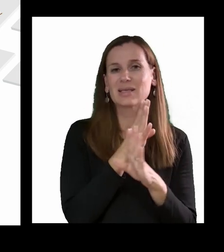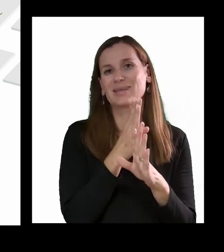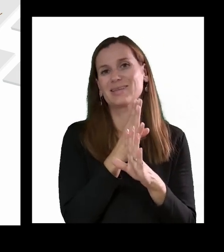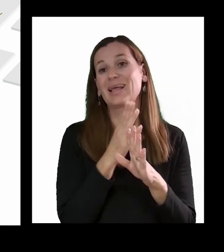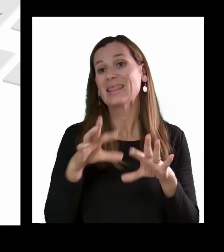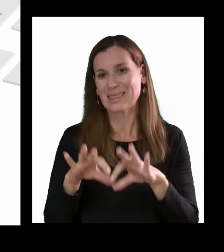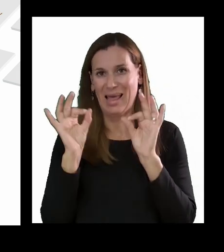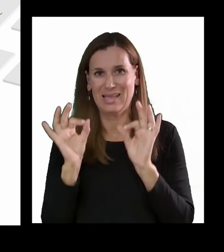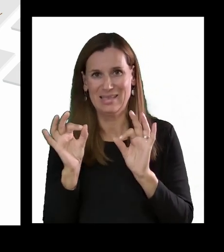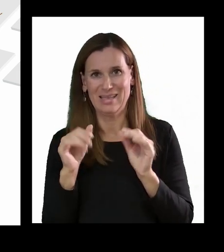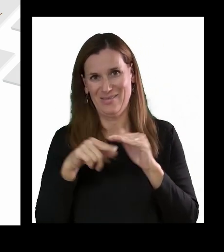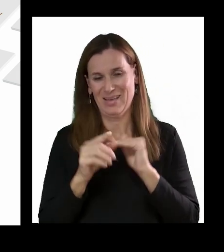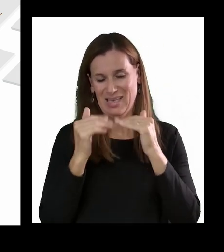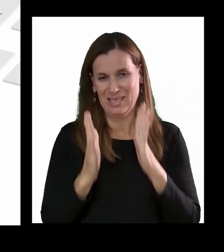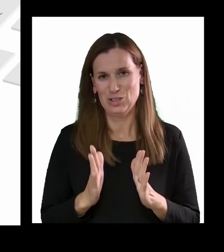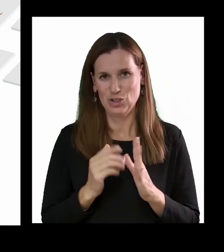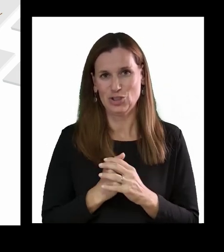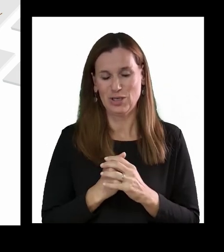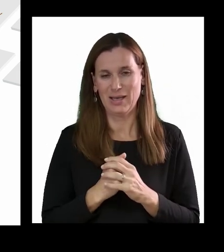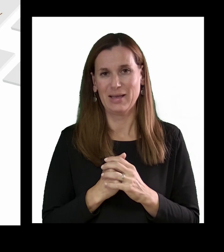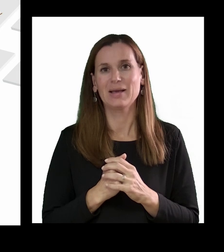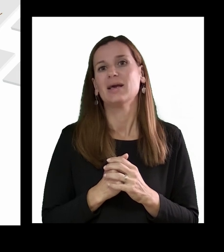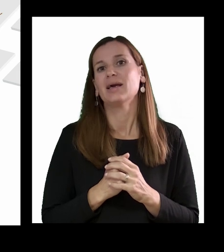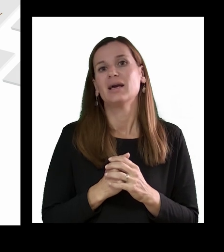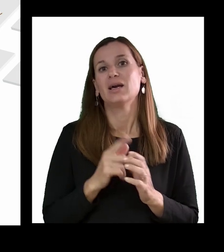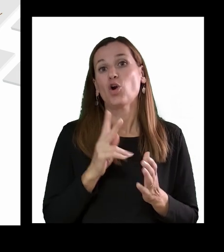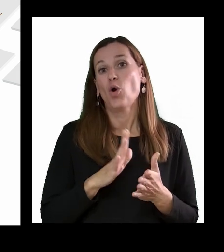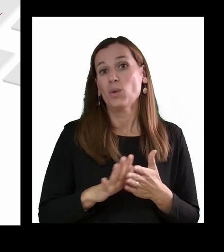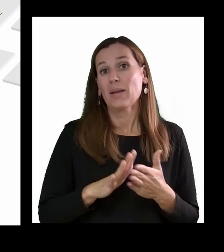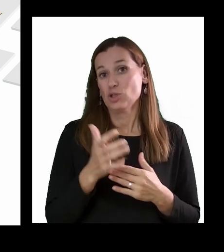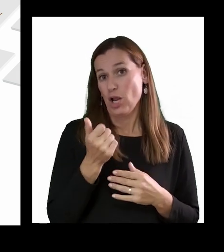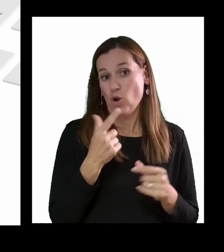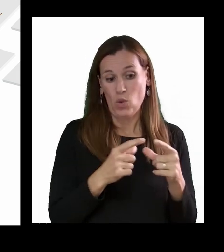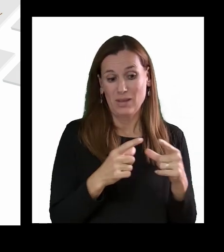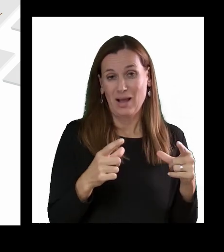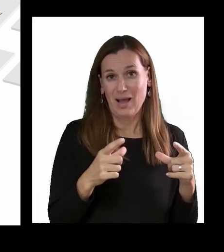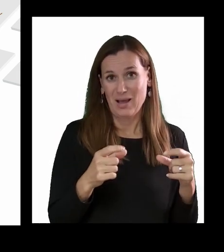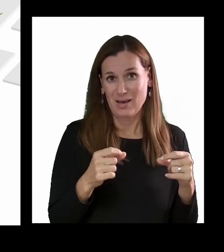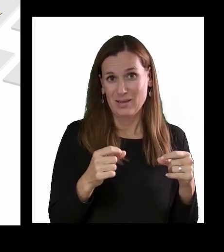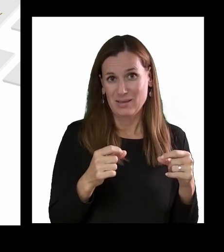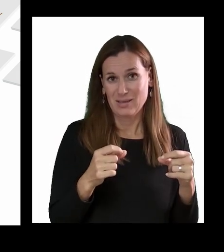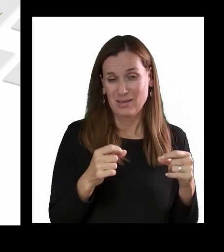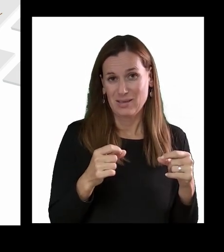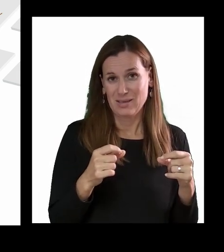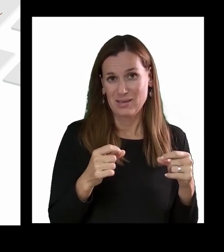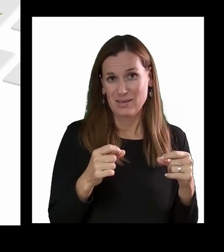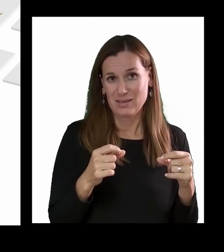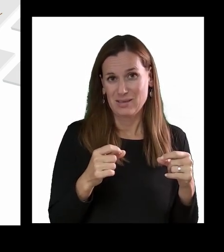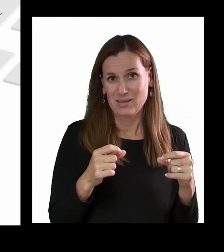the house. So when you use one of the cards and you put on the interface, you'll have an animation